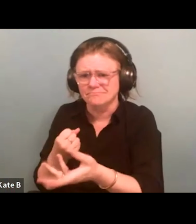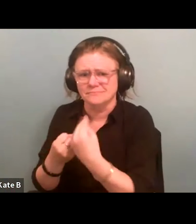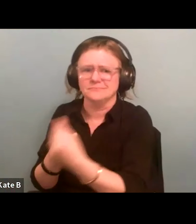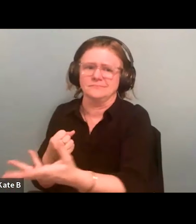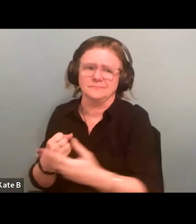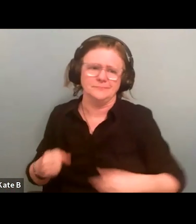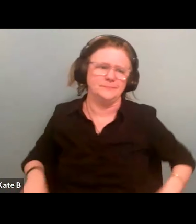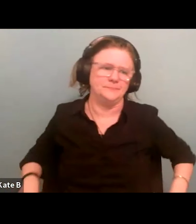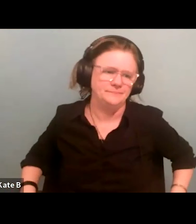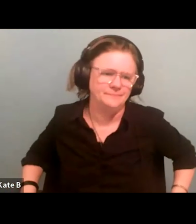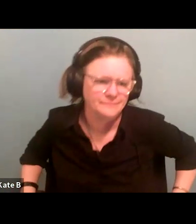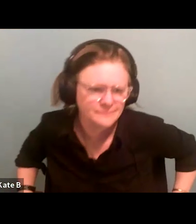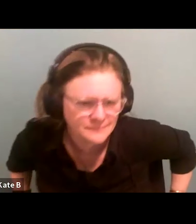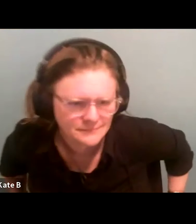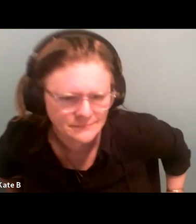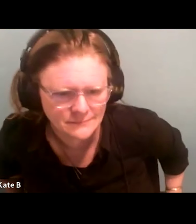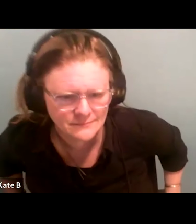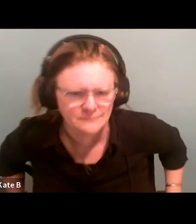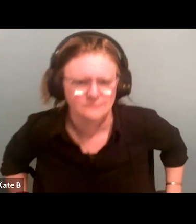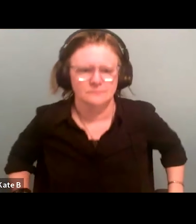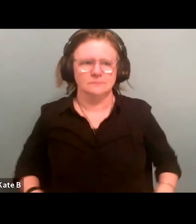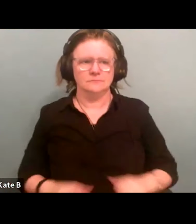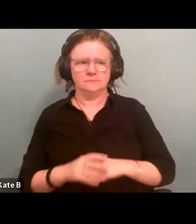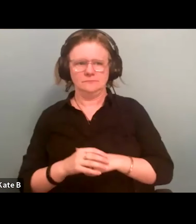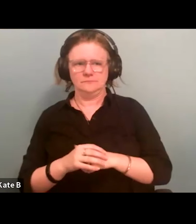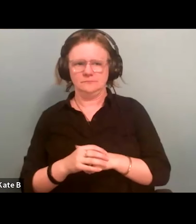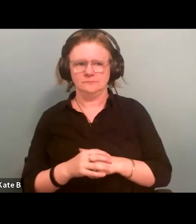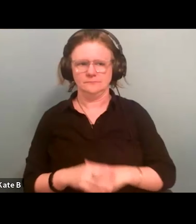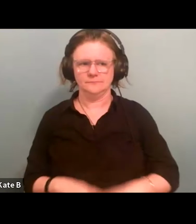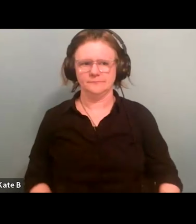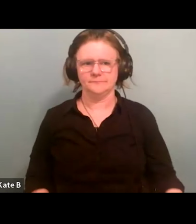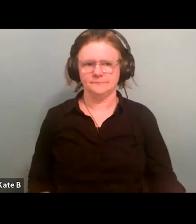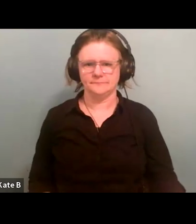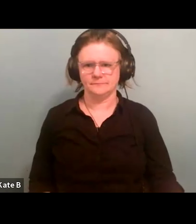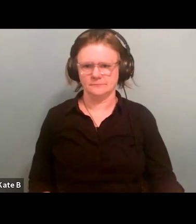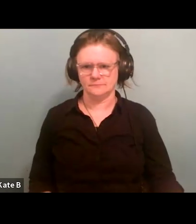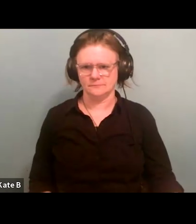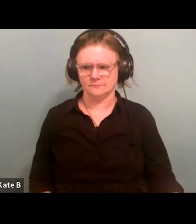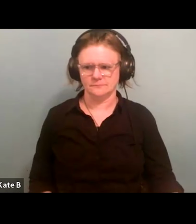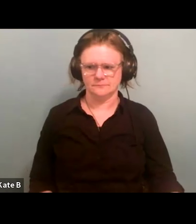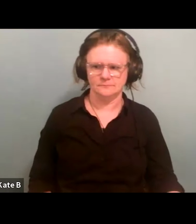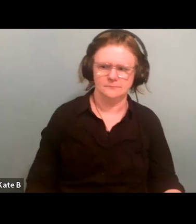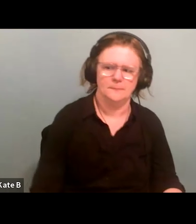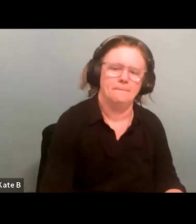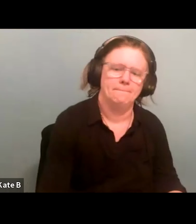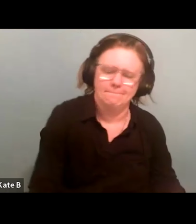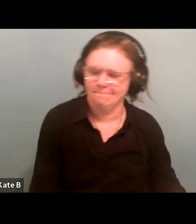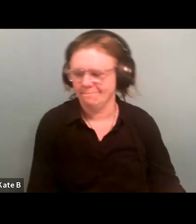that someone can assist them in helping to limit their risks.